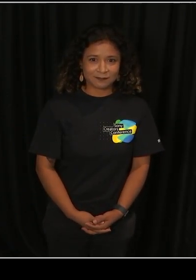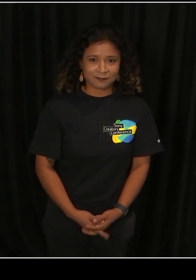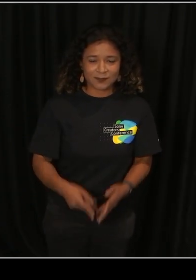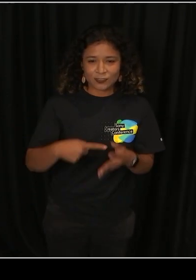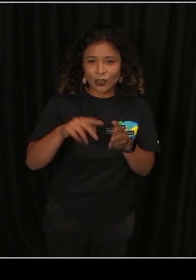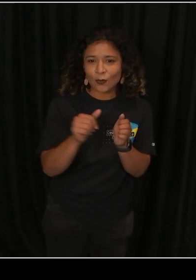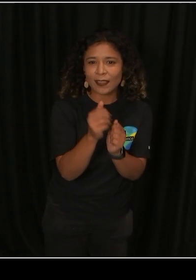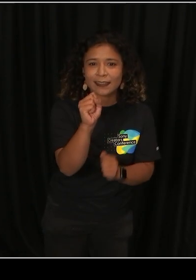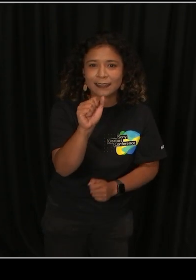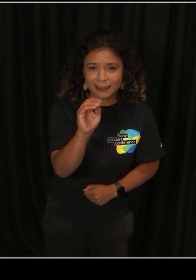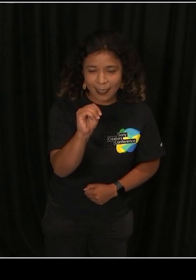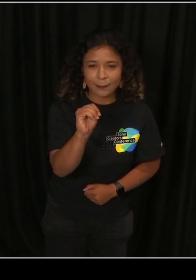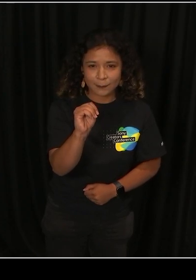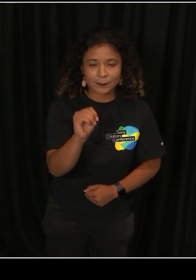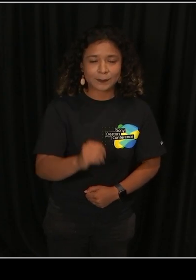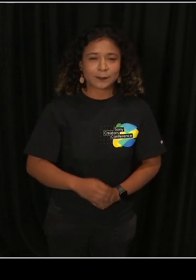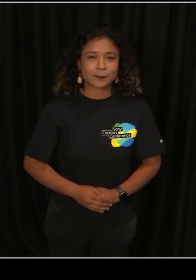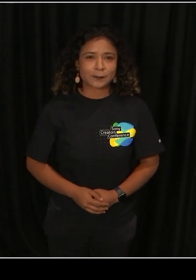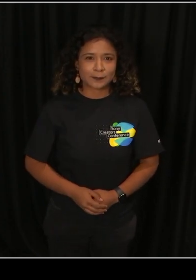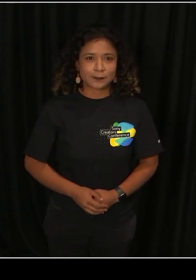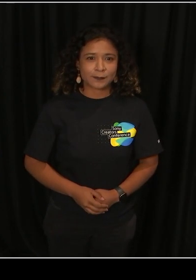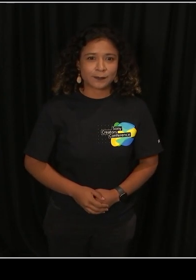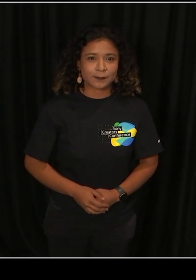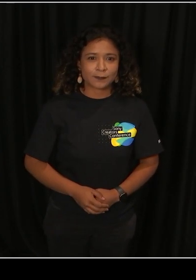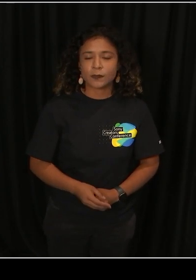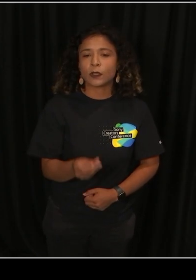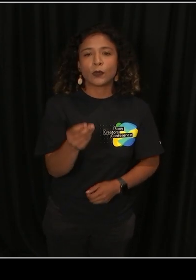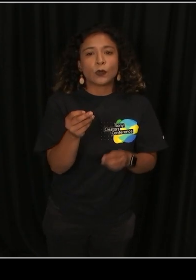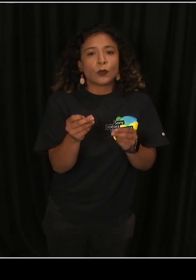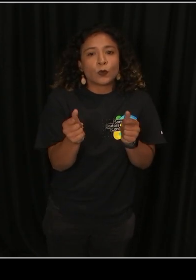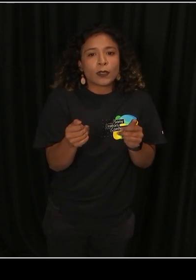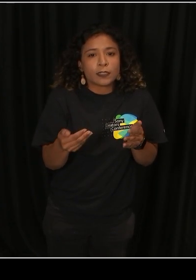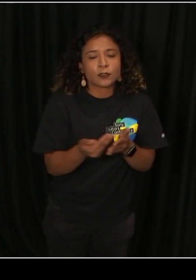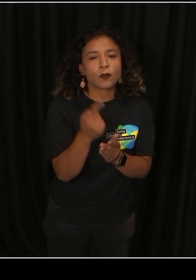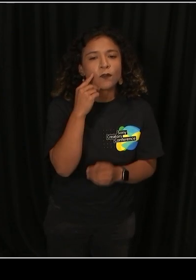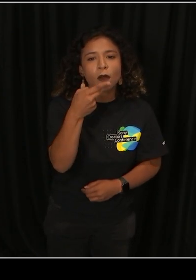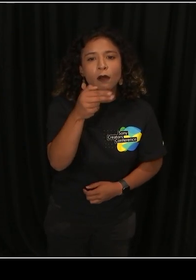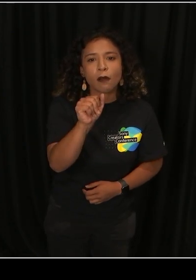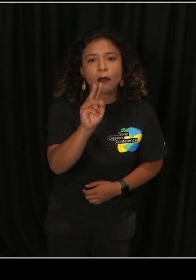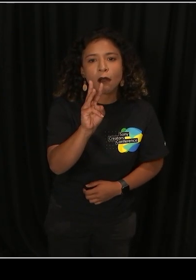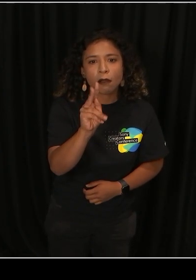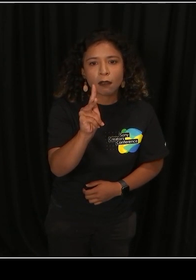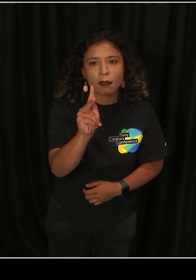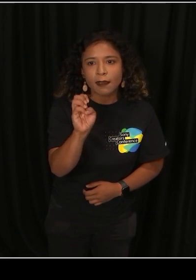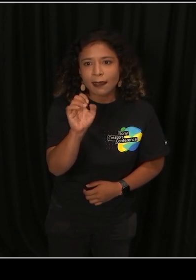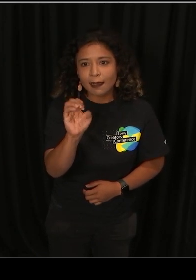Thanks, Nico. So a quick introduction to Hawk-Eye. For those who haven't come across us before,